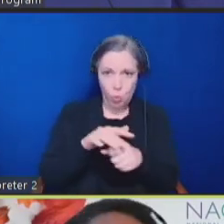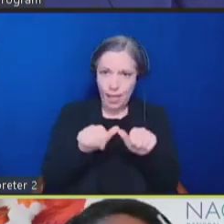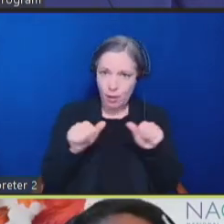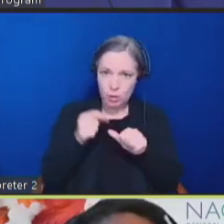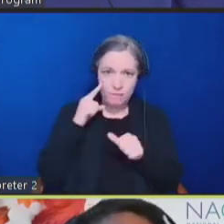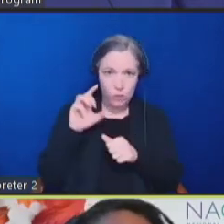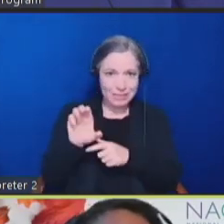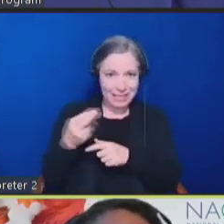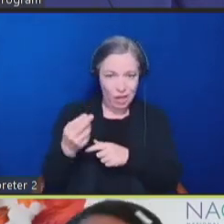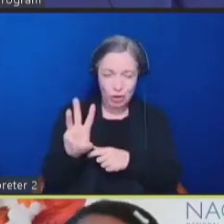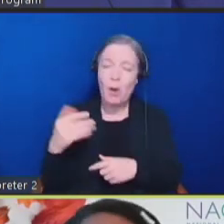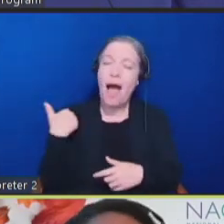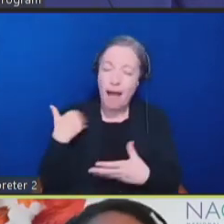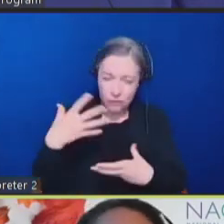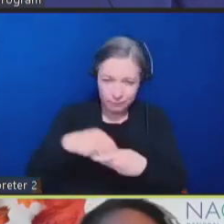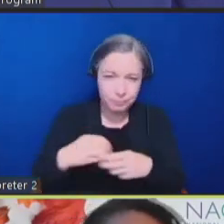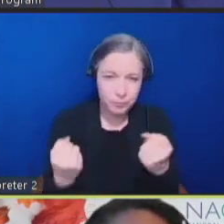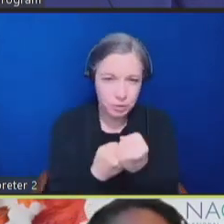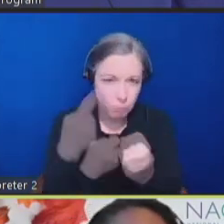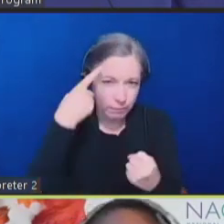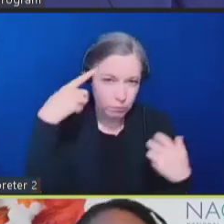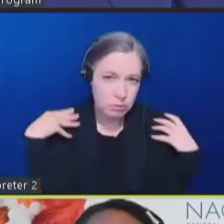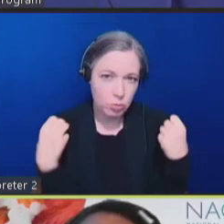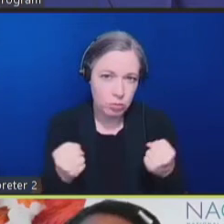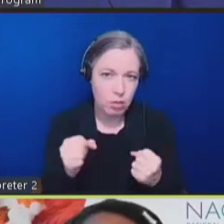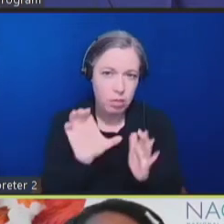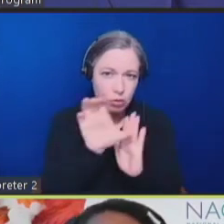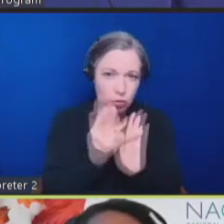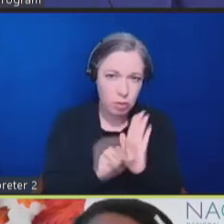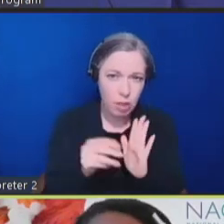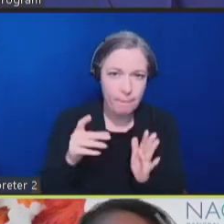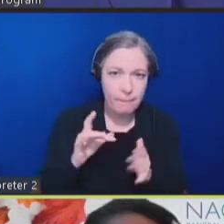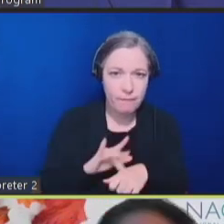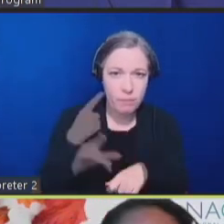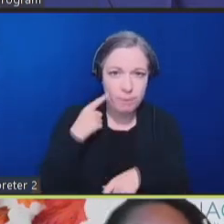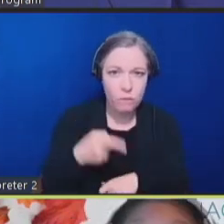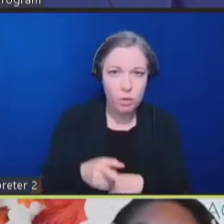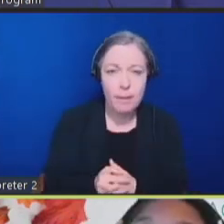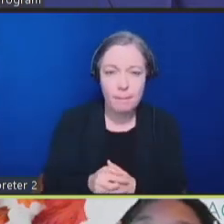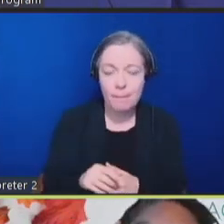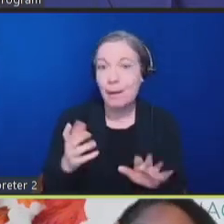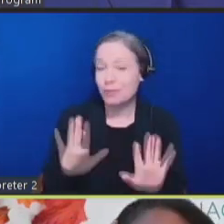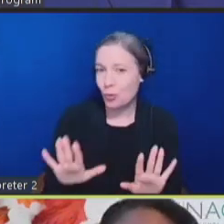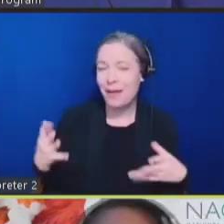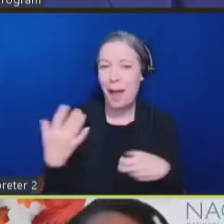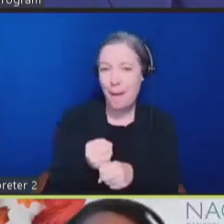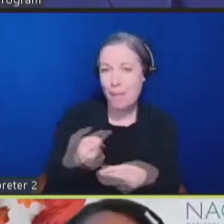training supports or curriculum available to them. But the short answer is more is needed.